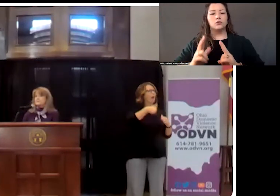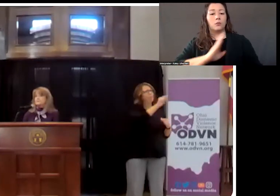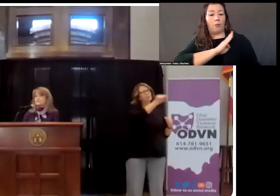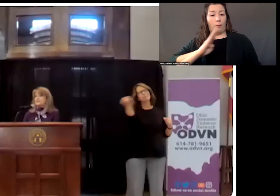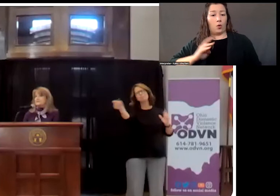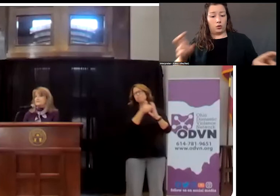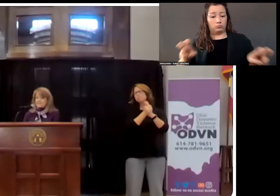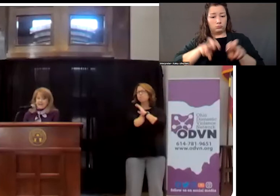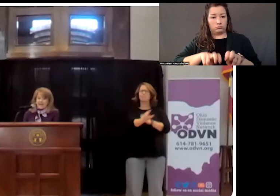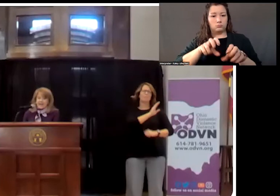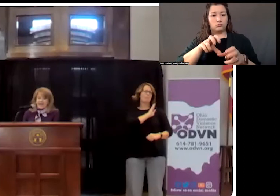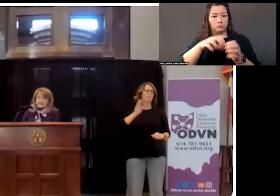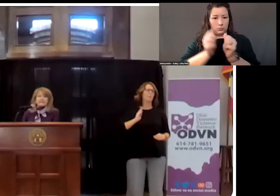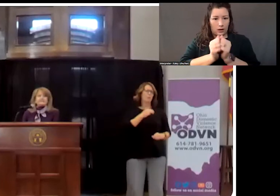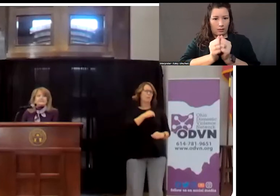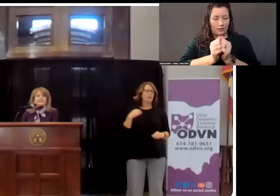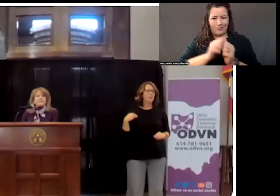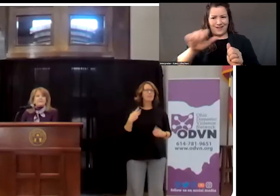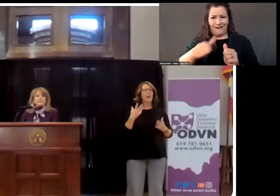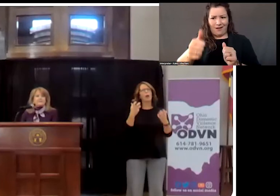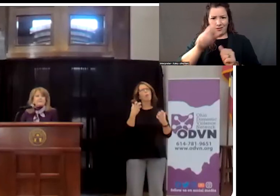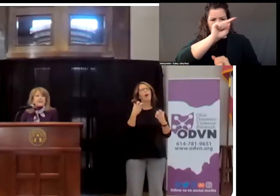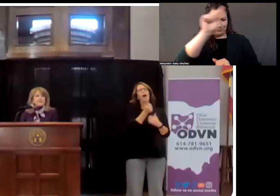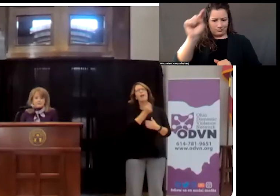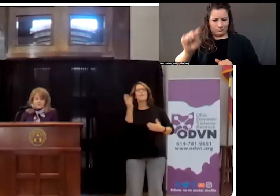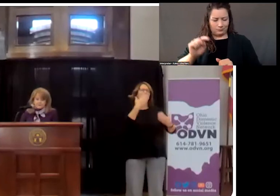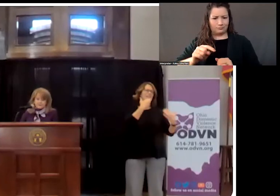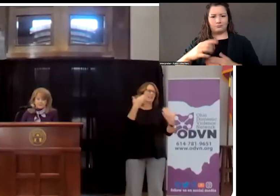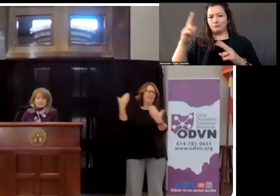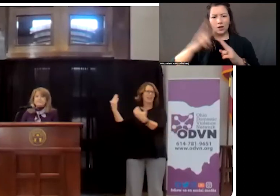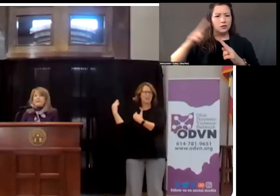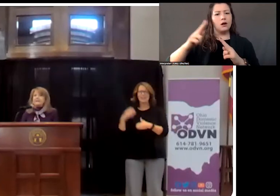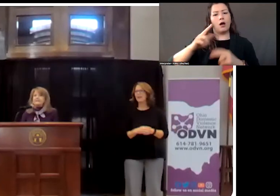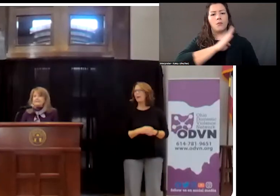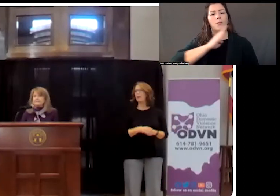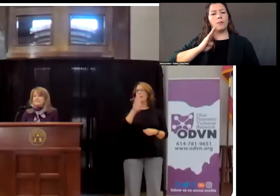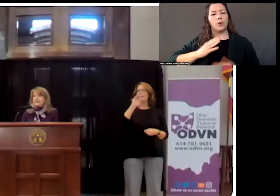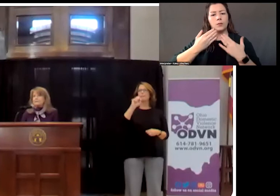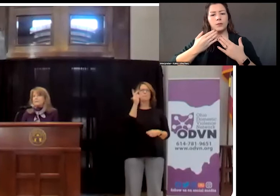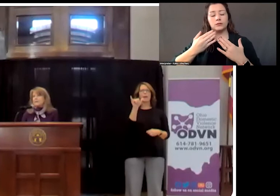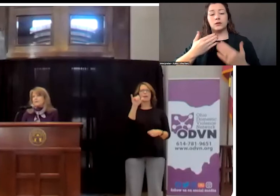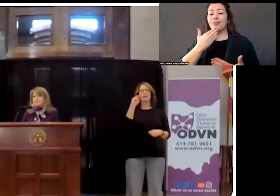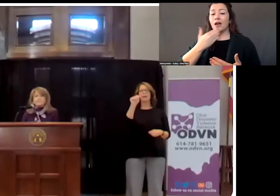through the years and I'd like to give a couple of thank you's first. Becky Mason. Becky, where are you?